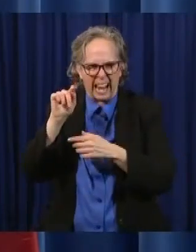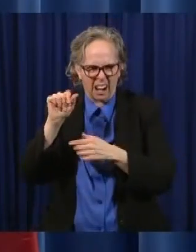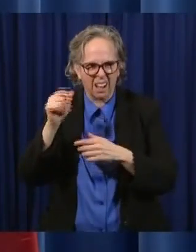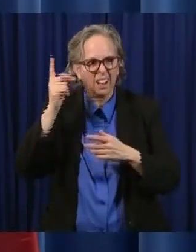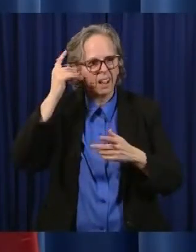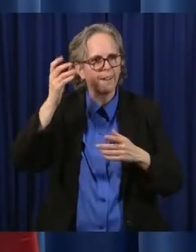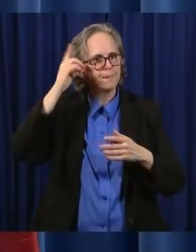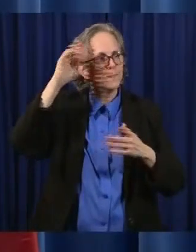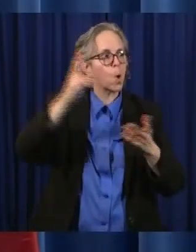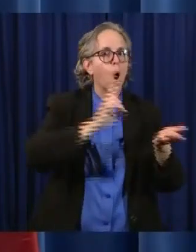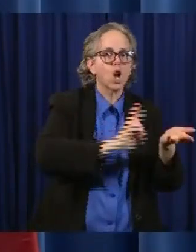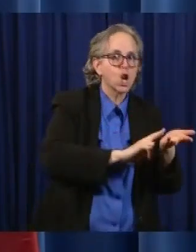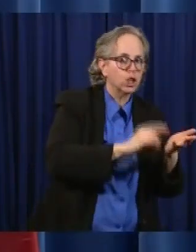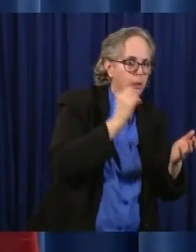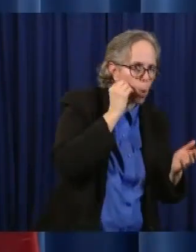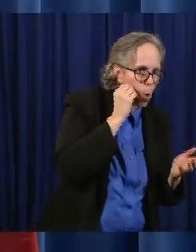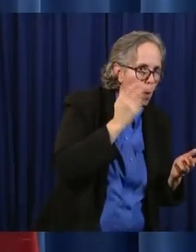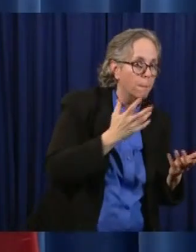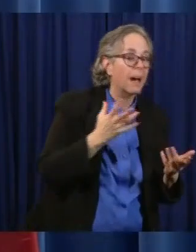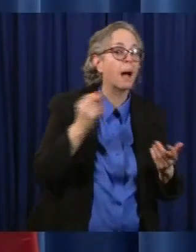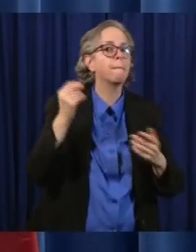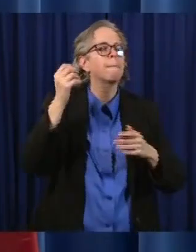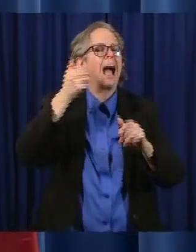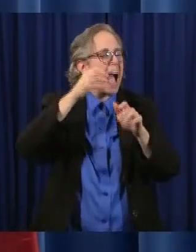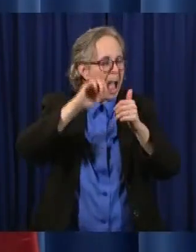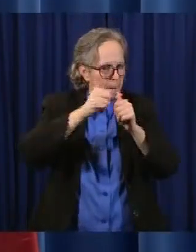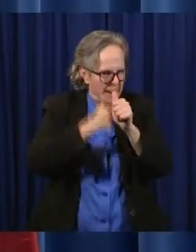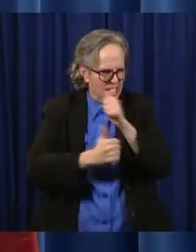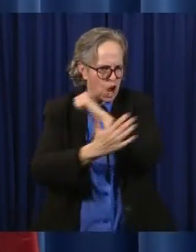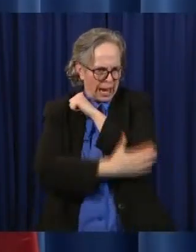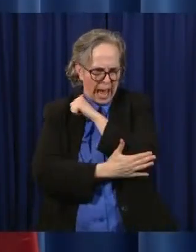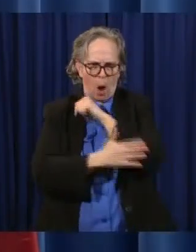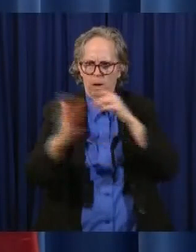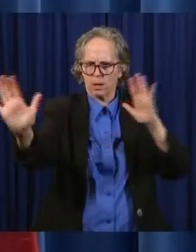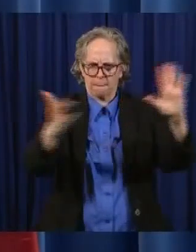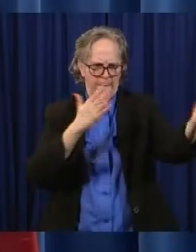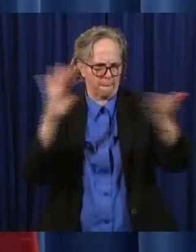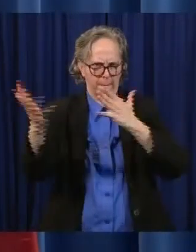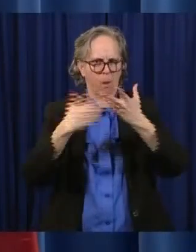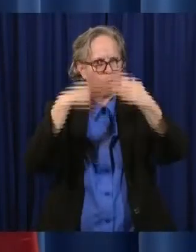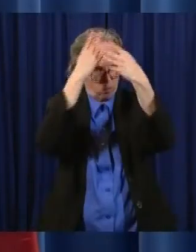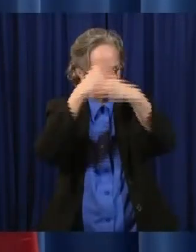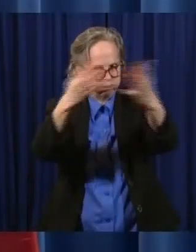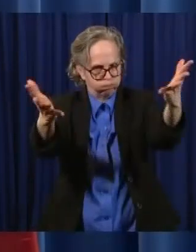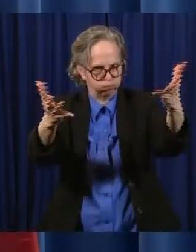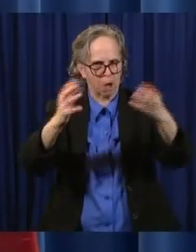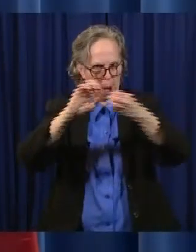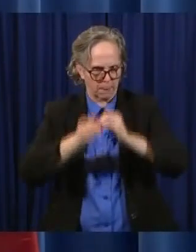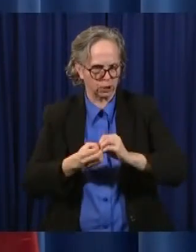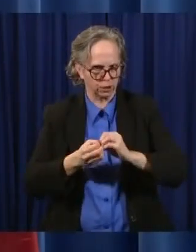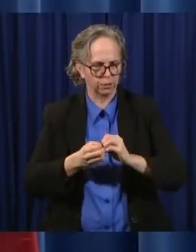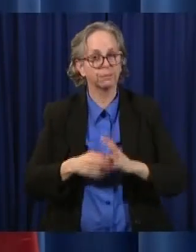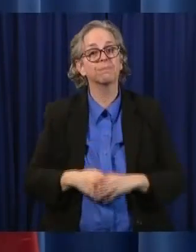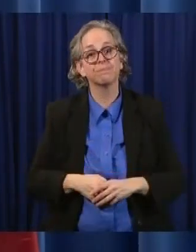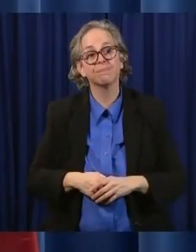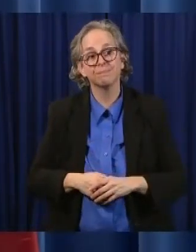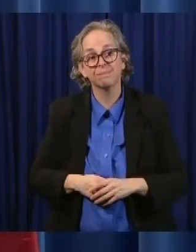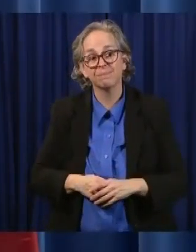IN ADDITION TO THIS, WHILE BALANCING TRANSPARENCY AND INDIVIDUAL PRIVACY RIGHTS, WE WILL REPORT AGGREGATE DEATH DATA FOR NURSING HOMES AND ASSISTED LIVING FACILITIES AT THE COUNTY LEVEL.